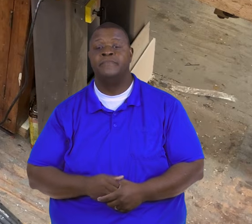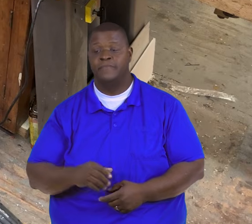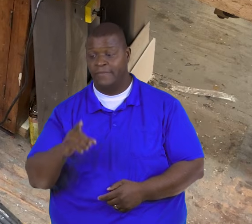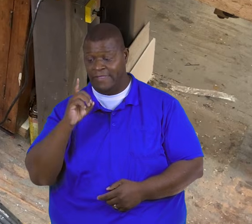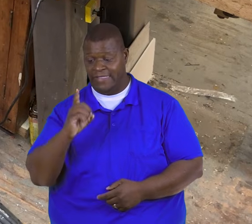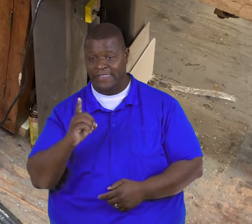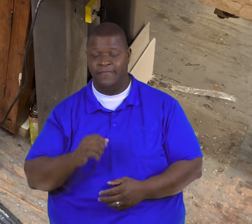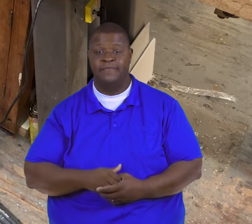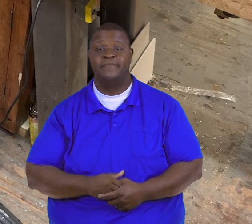[stamper bangs] -D.